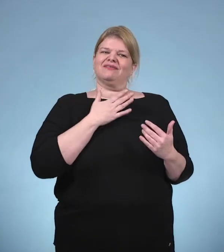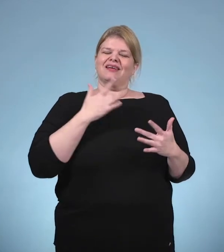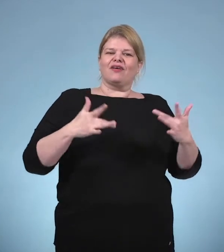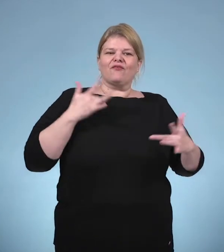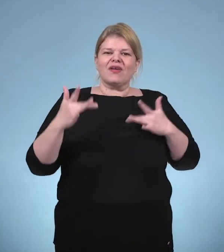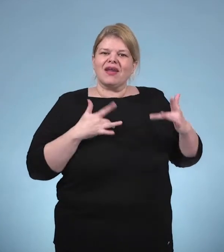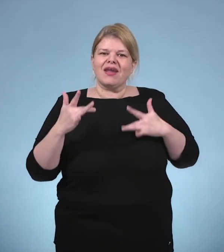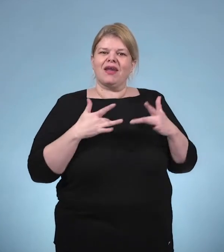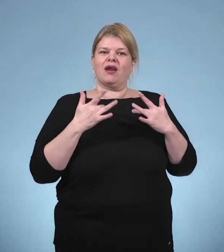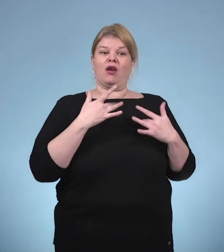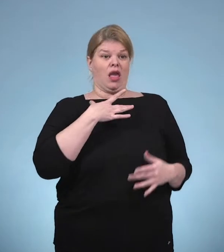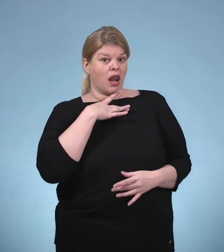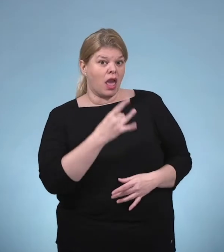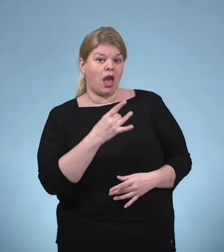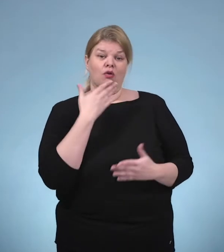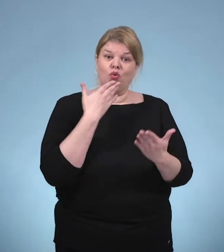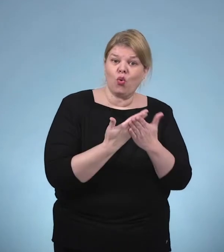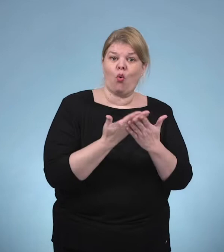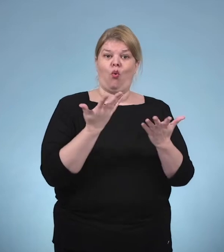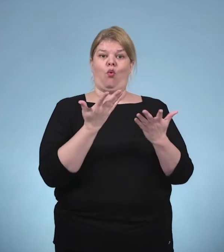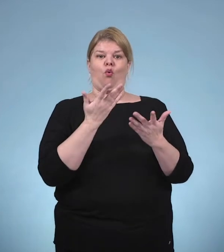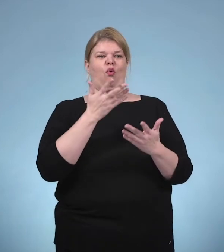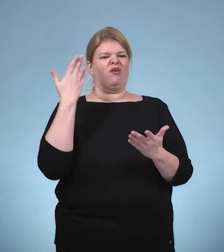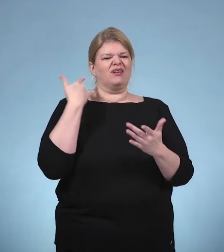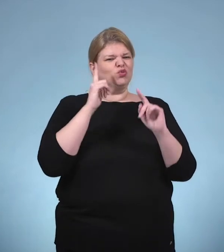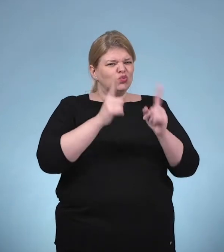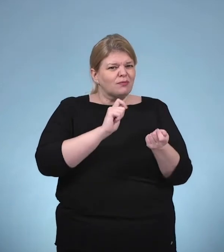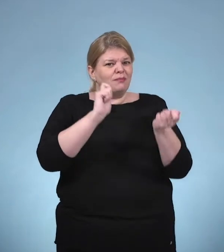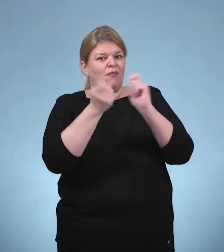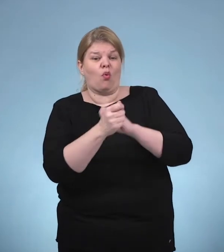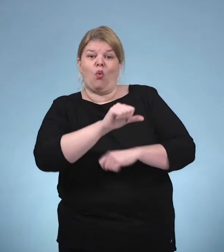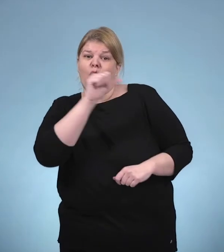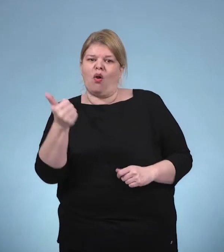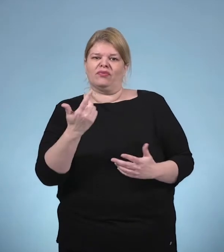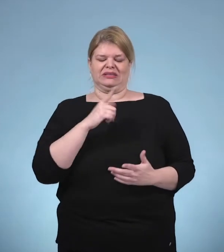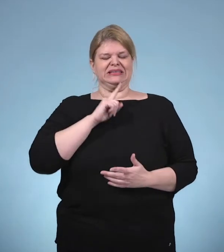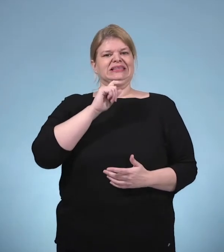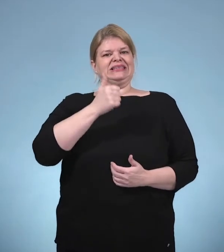Which actions did you find relevant that changed the situation? Which ones would you like to take over for yourself?